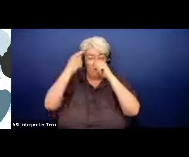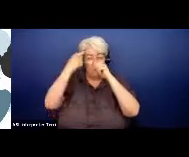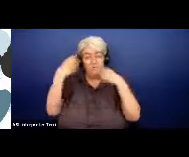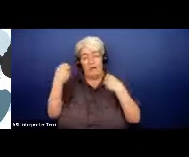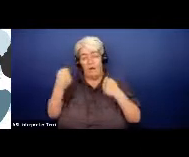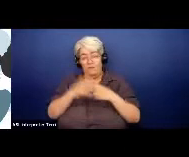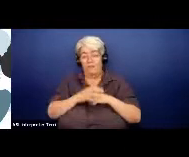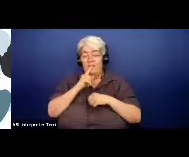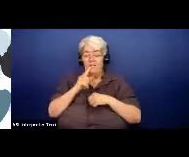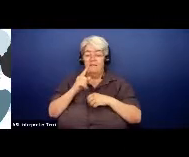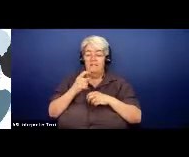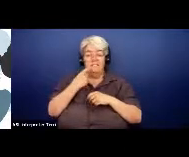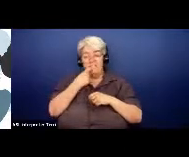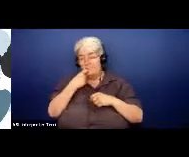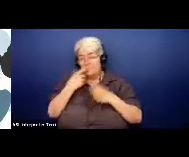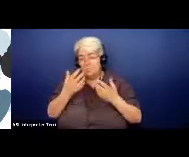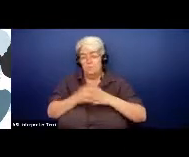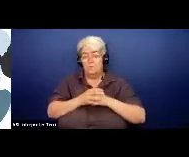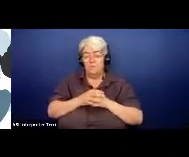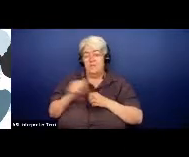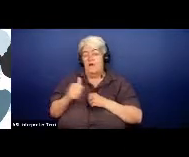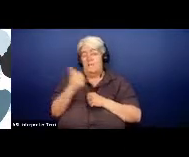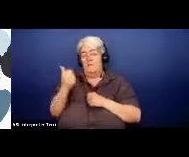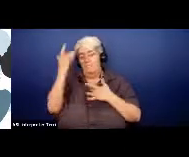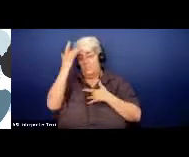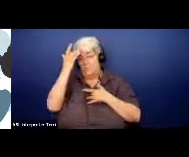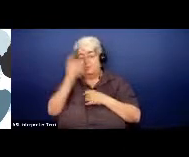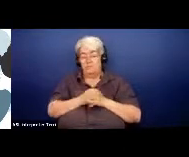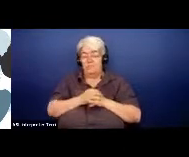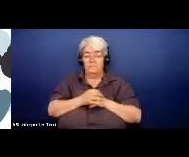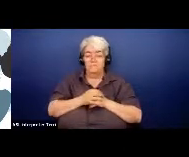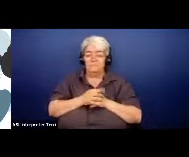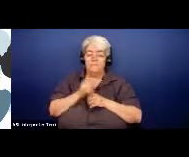use and other disorders. We have to really